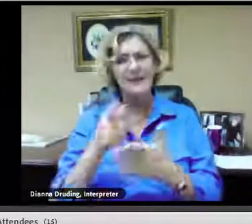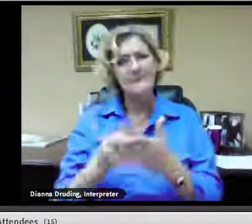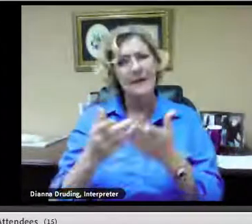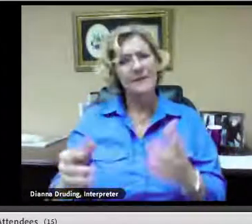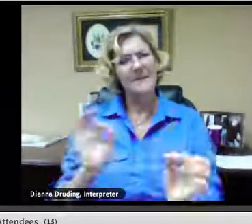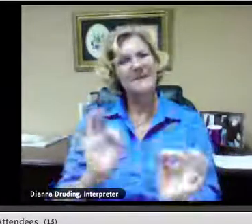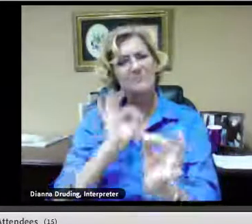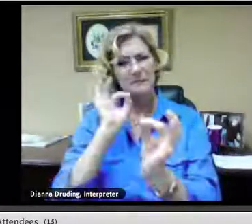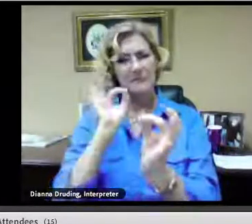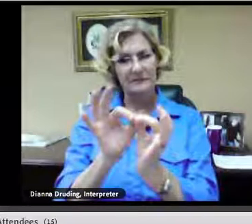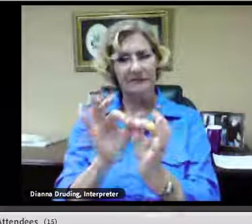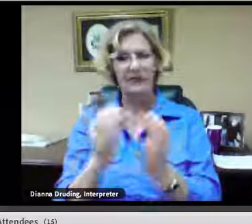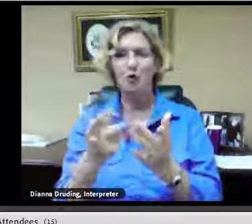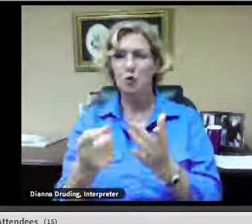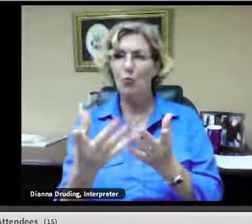you know, better understand today?